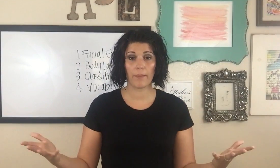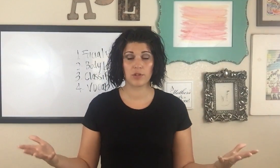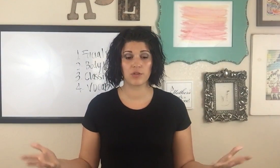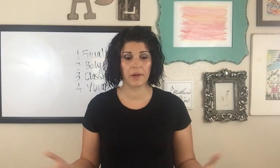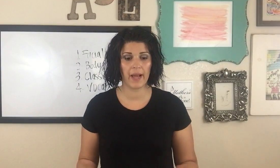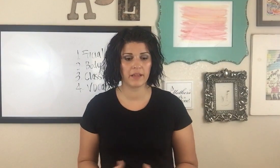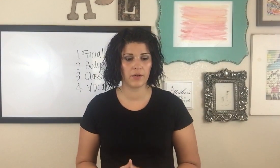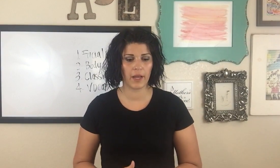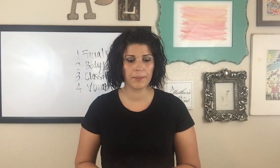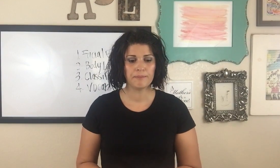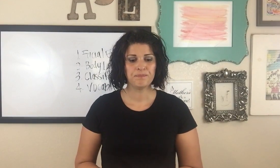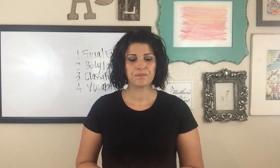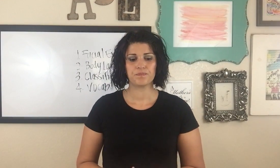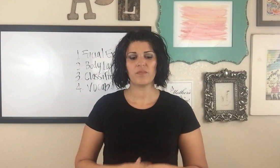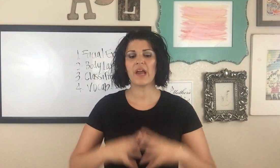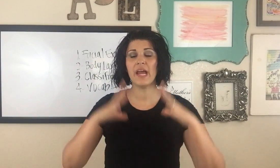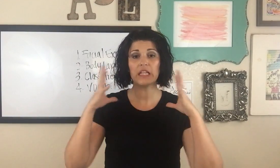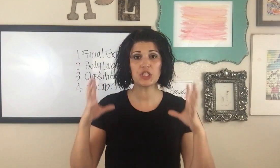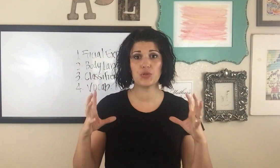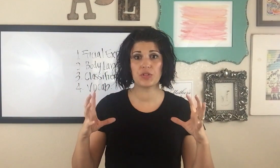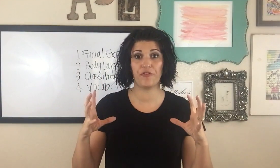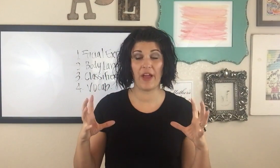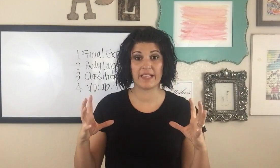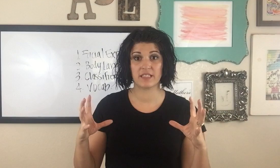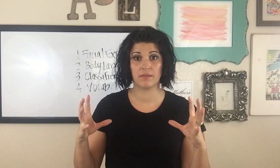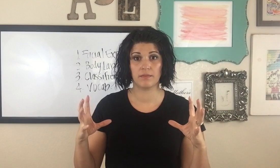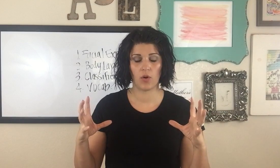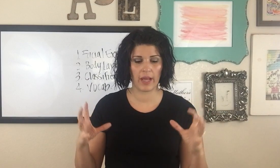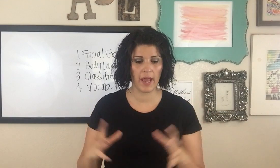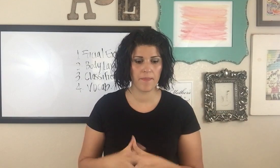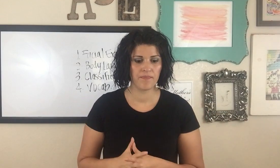that person reacted. Okay. Now let's use the face. Okay.